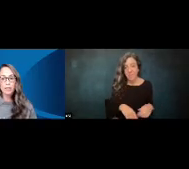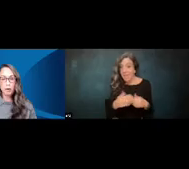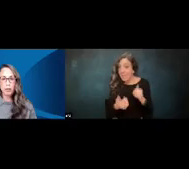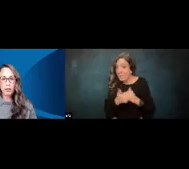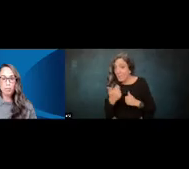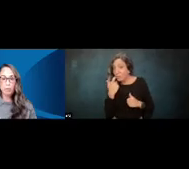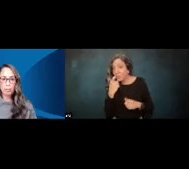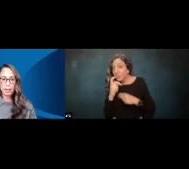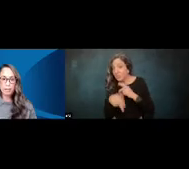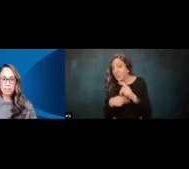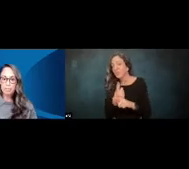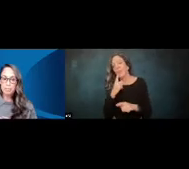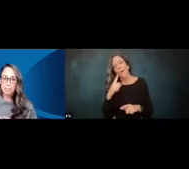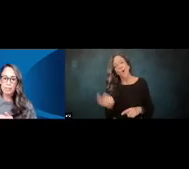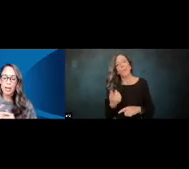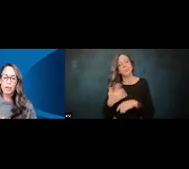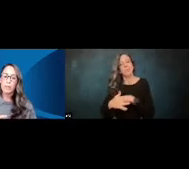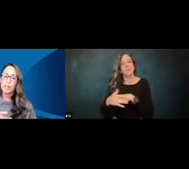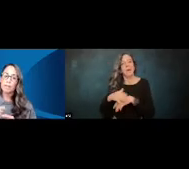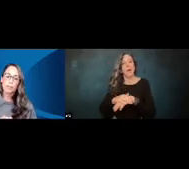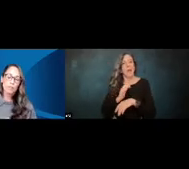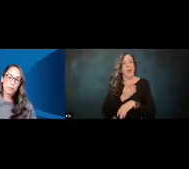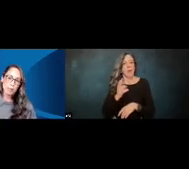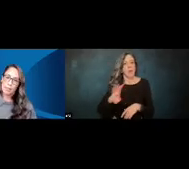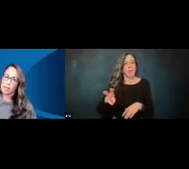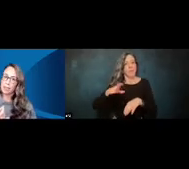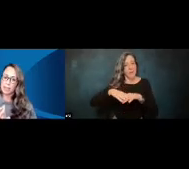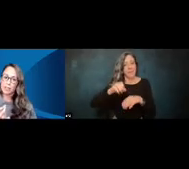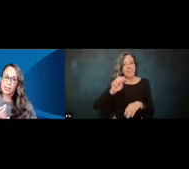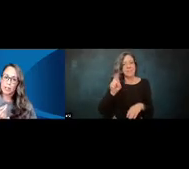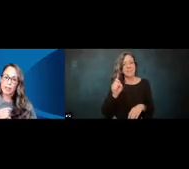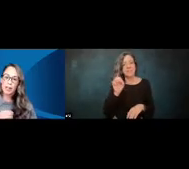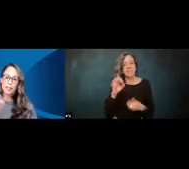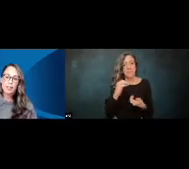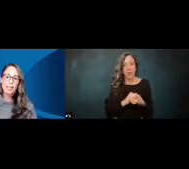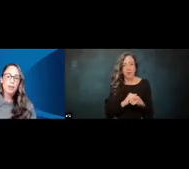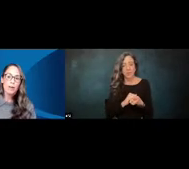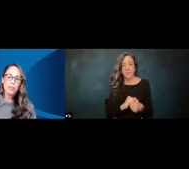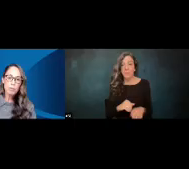the seeds of partnership website. However, if you're viewing these in isolation, the date can